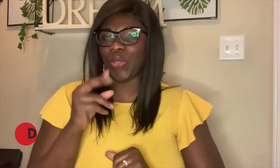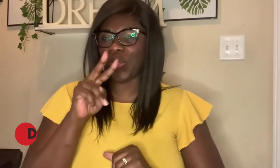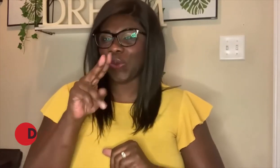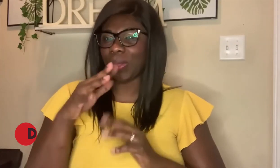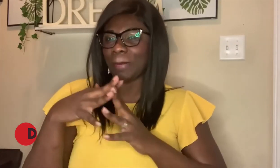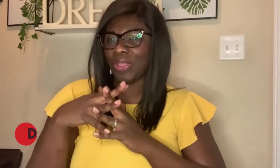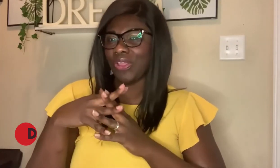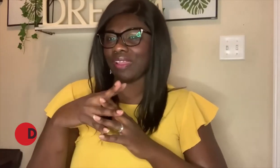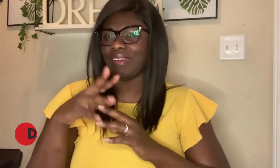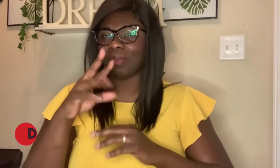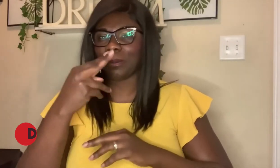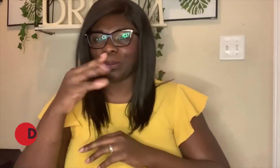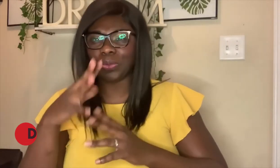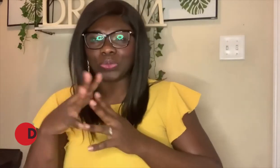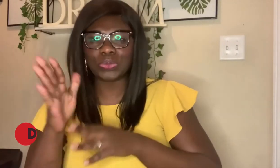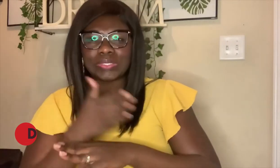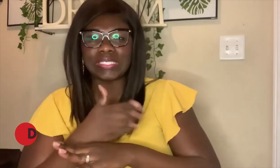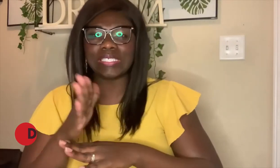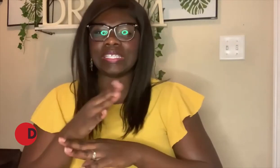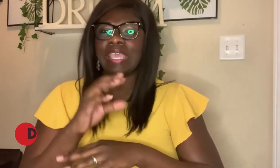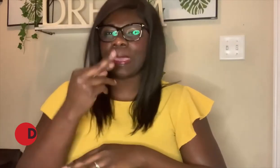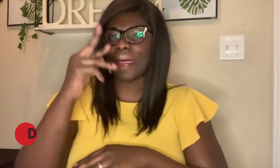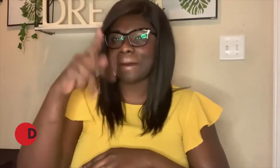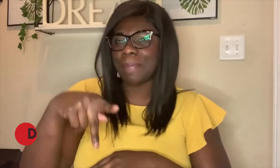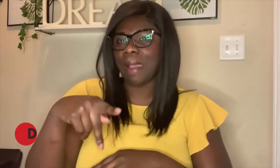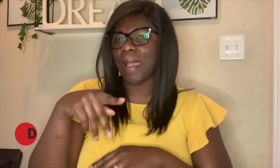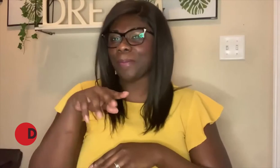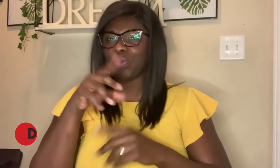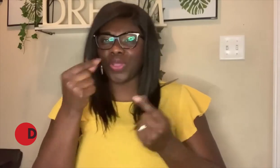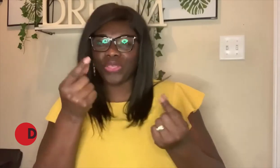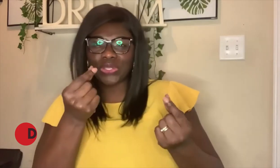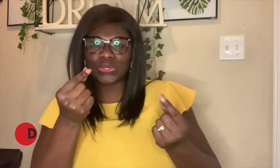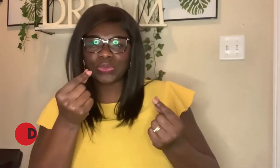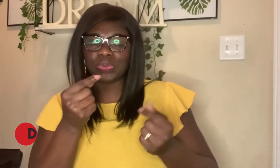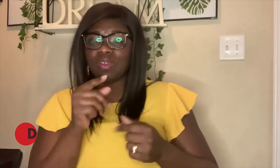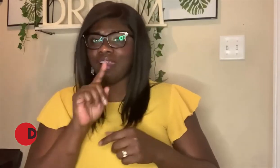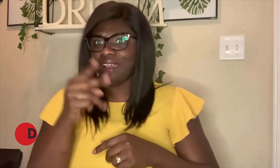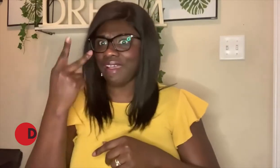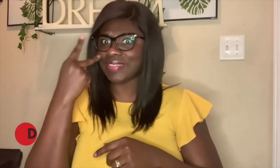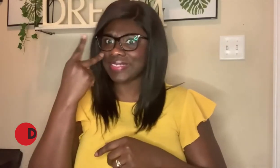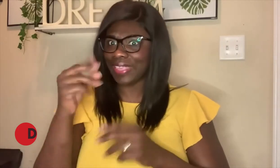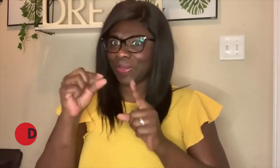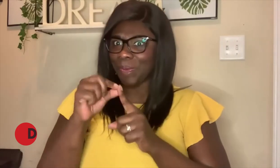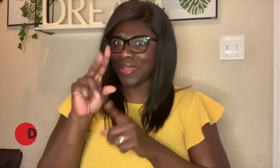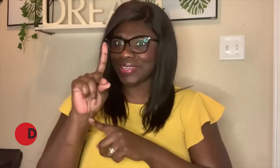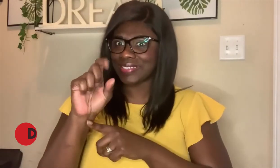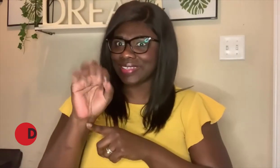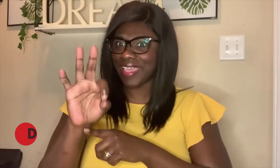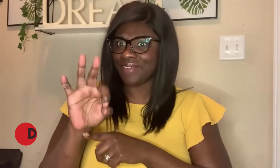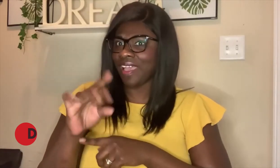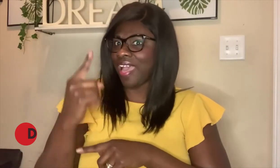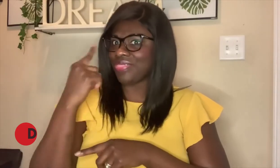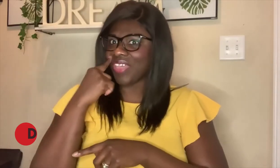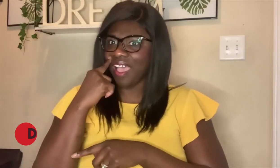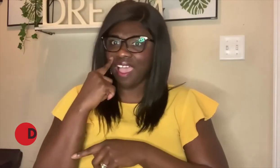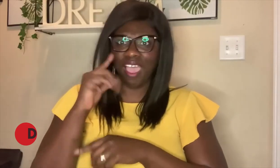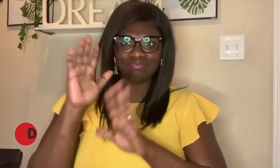I thought of the word "Def" and thought it was an awesome combination for it.